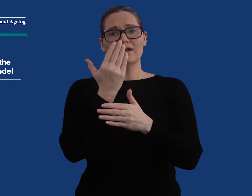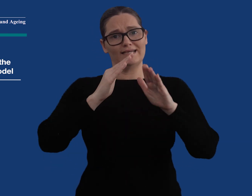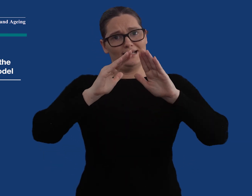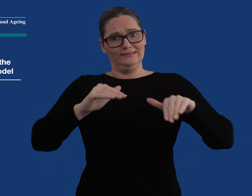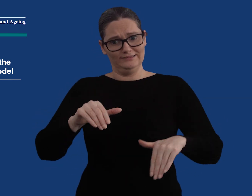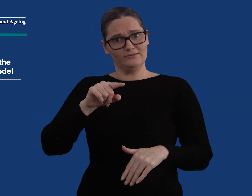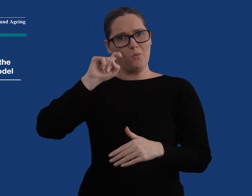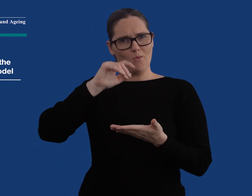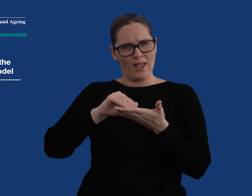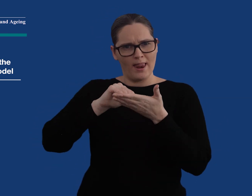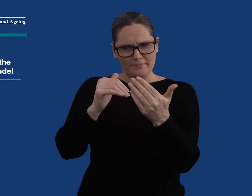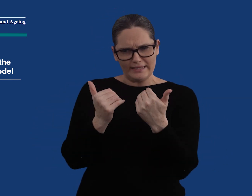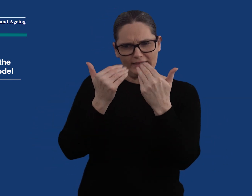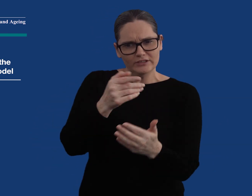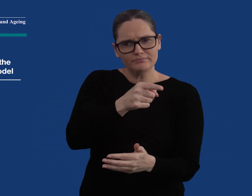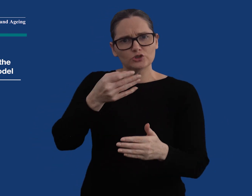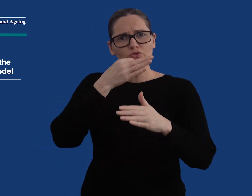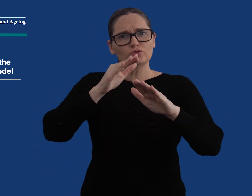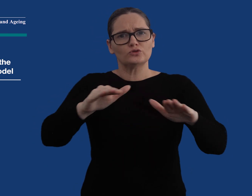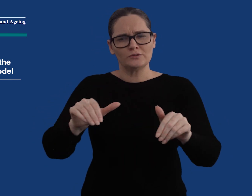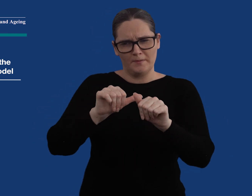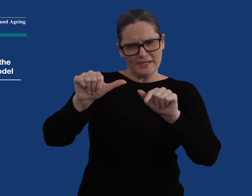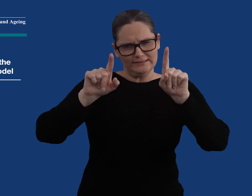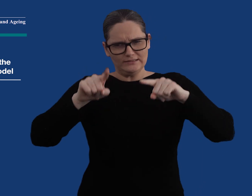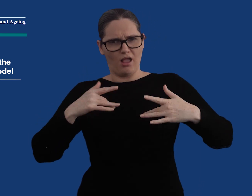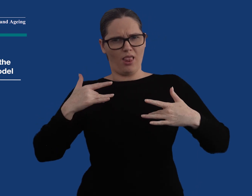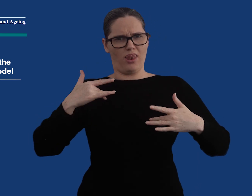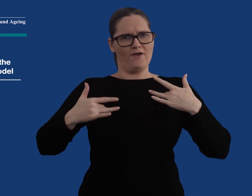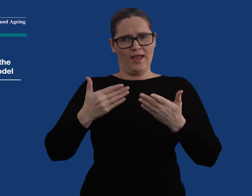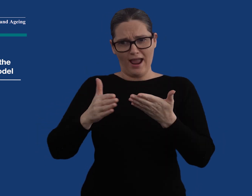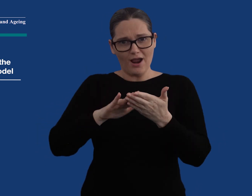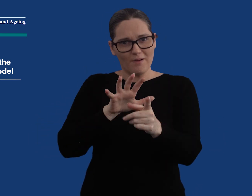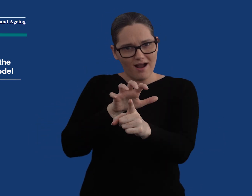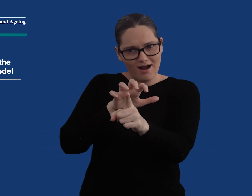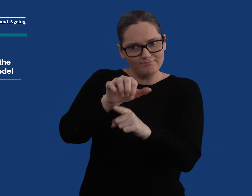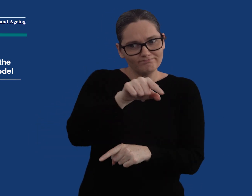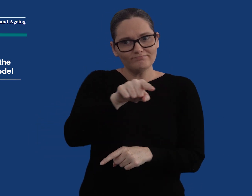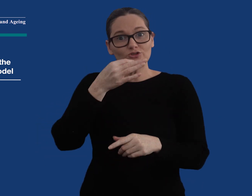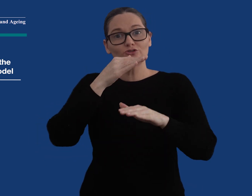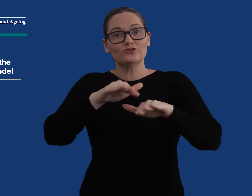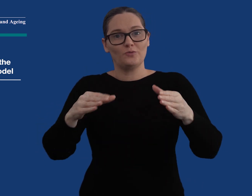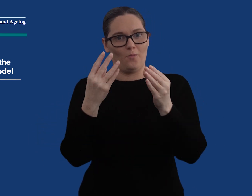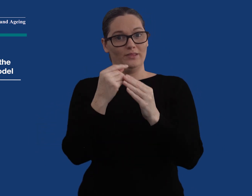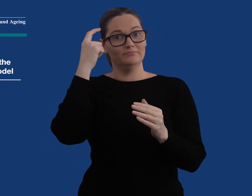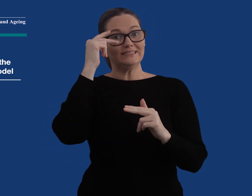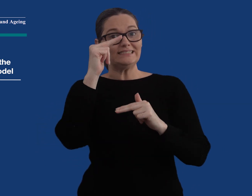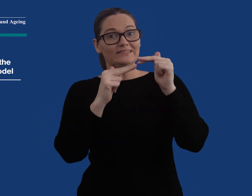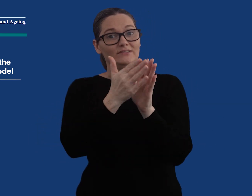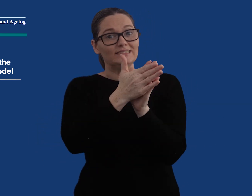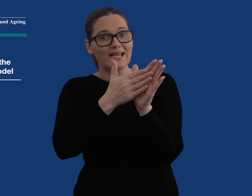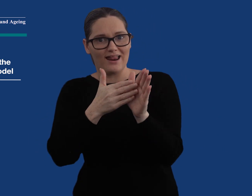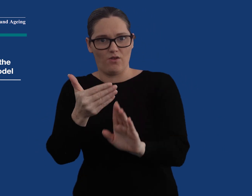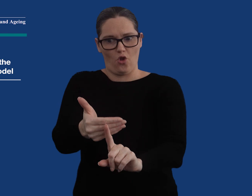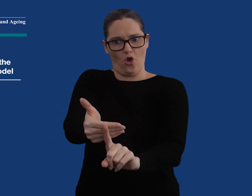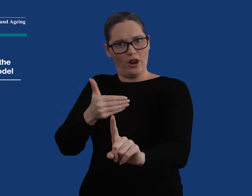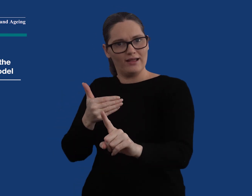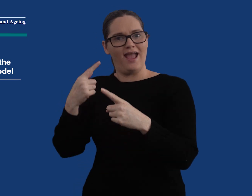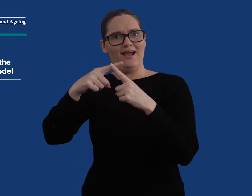Thriving Kids will help give children the best start in life by identifying those with developmental delay earlier